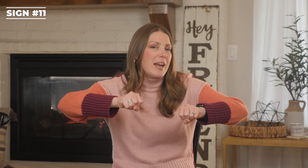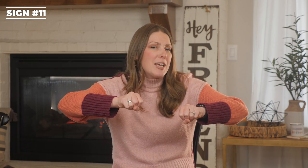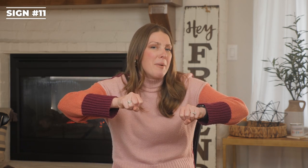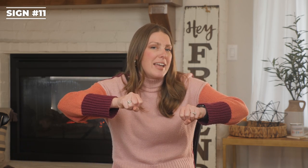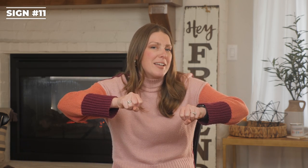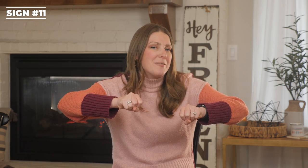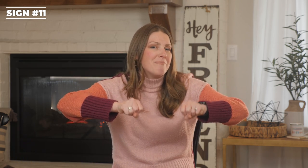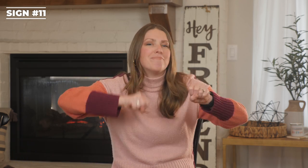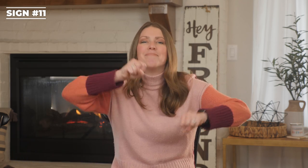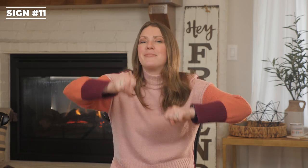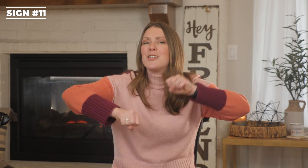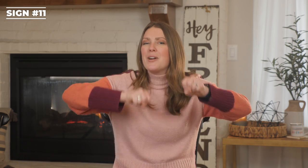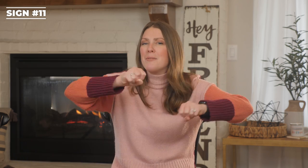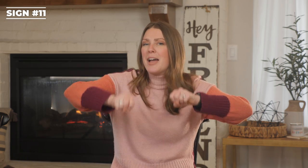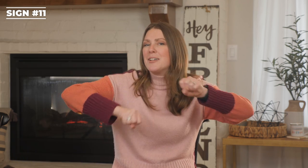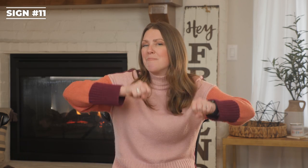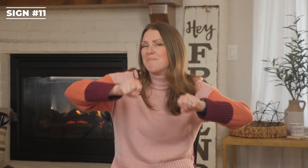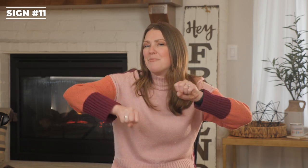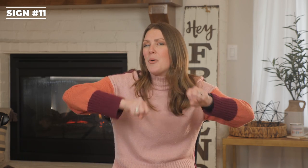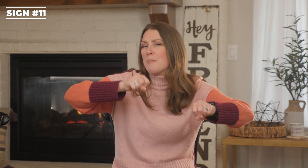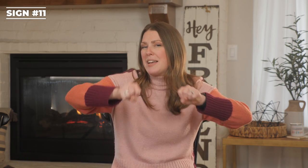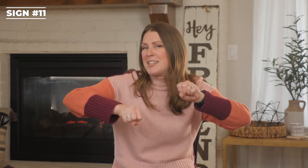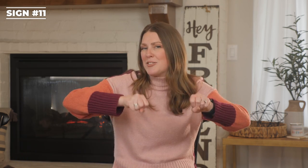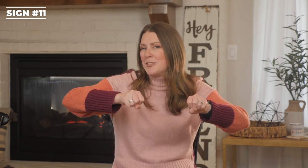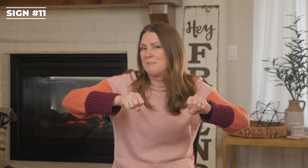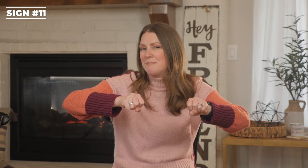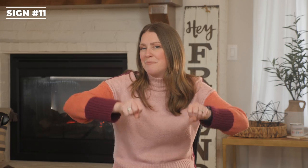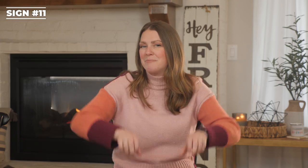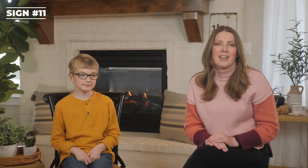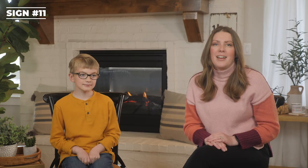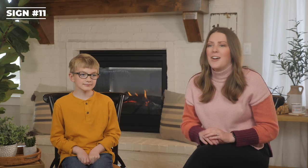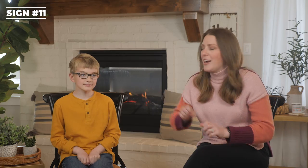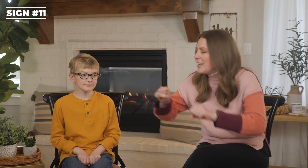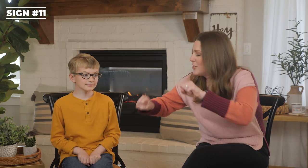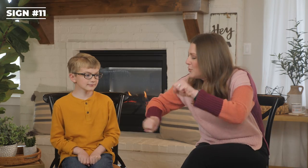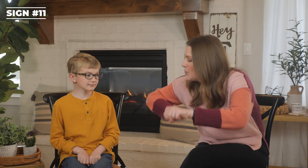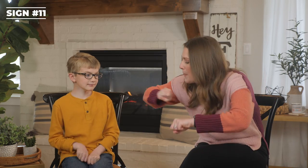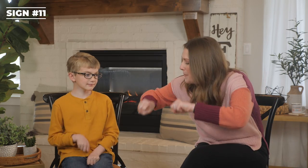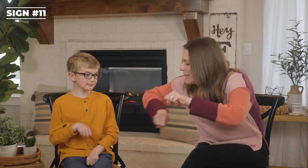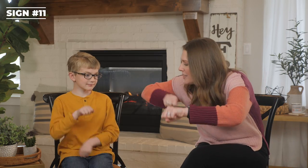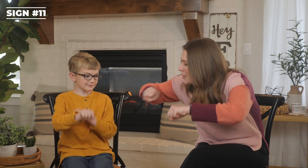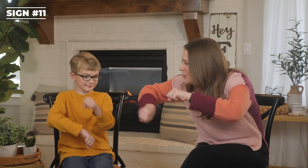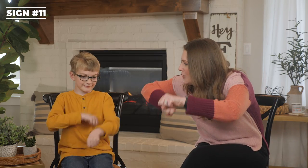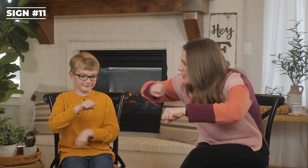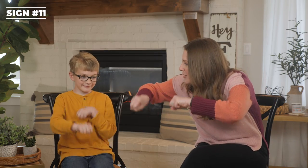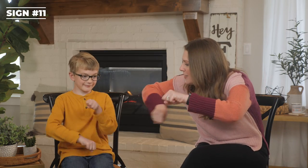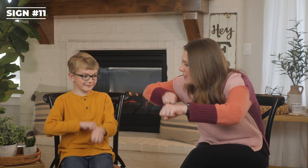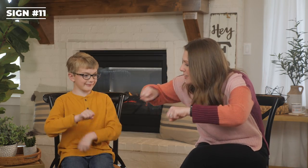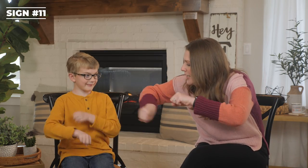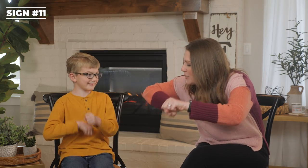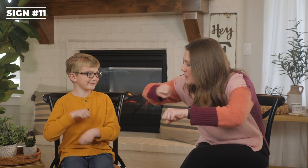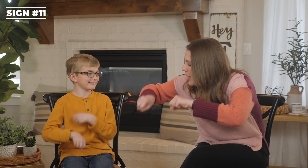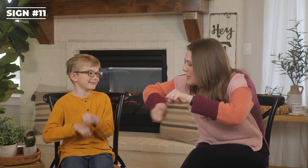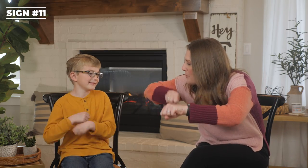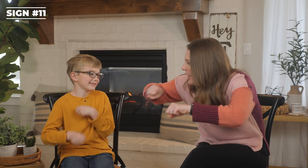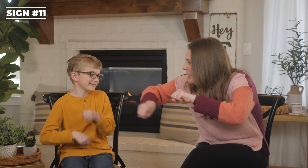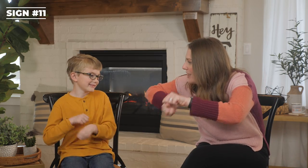riding a bike. To ride a bike or bicycle. All right can you do bicycle, like to ride a bike?